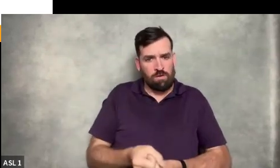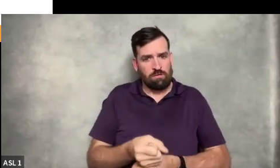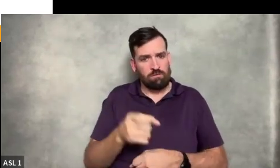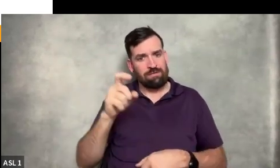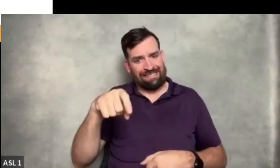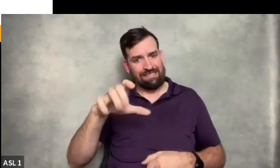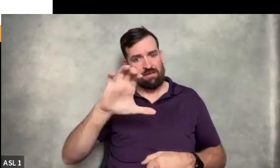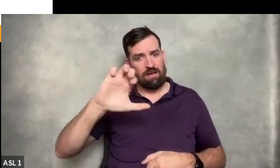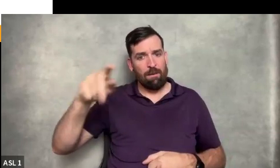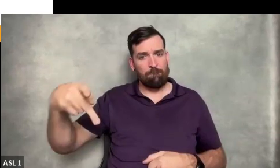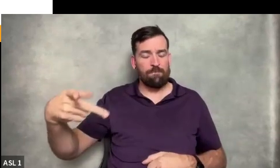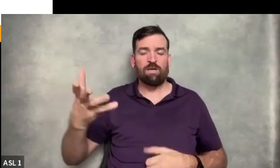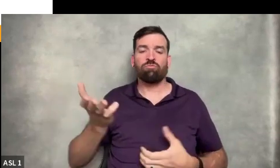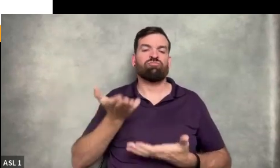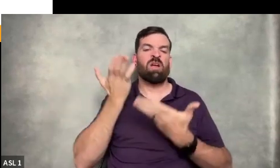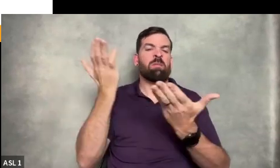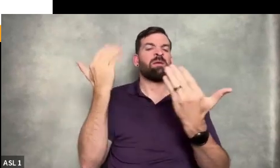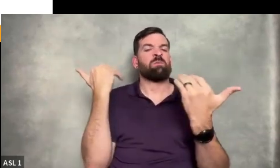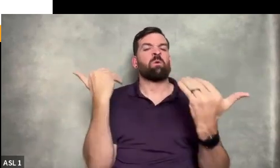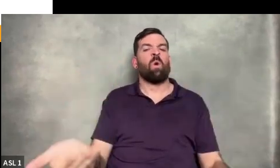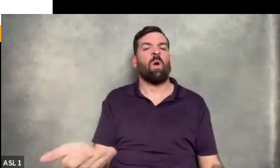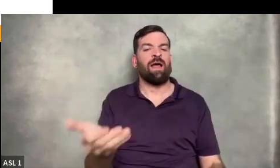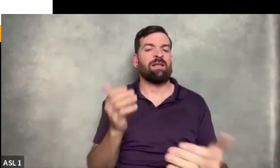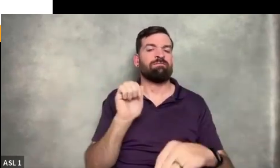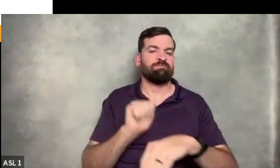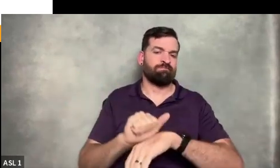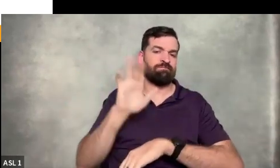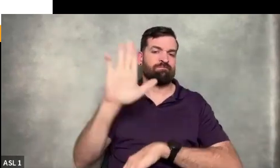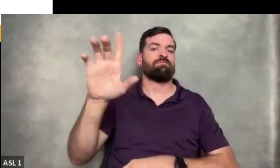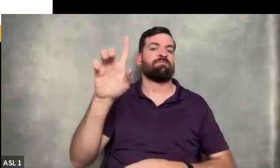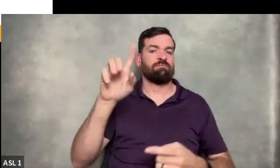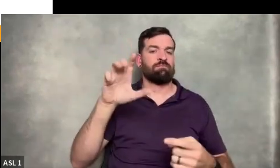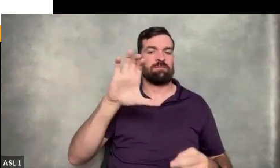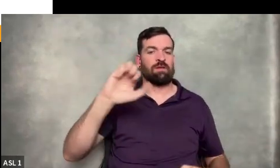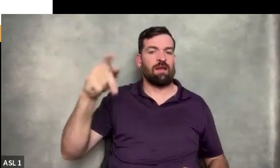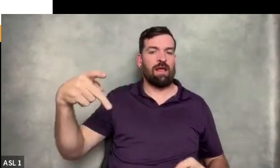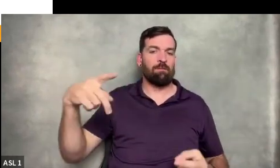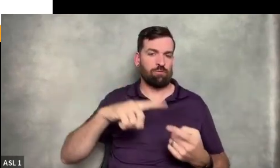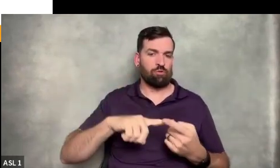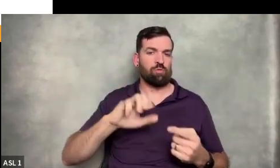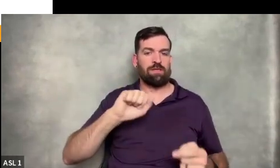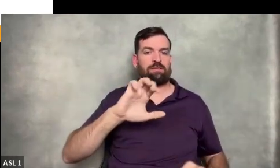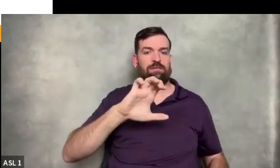we recommend that you go ahead and submit your proposed corrective action plan to ACL. For